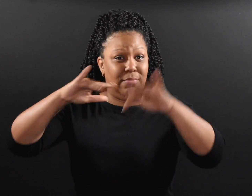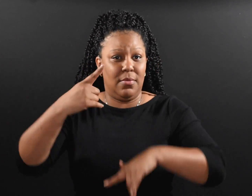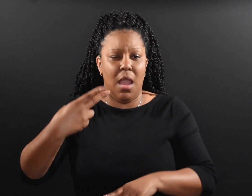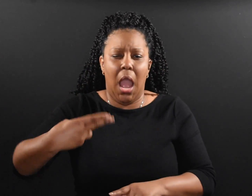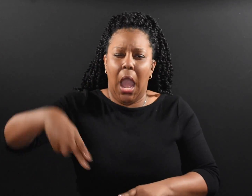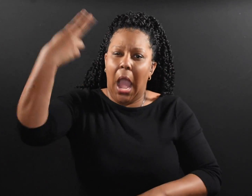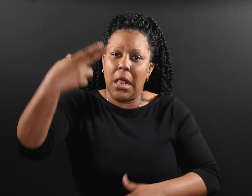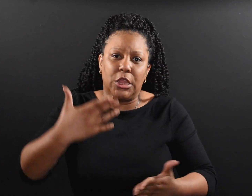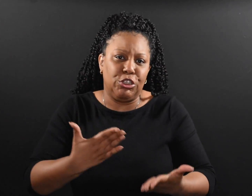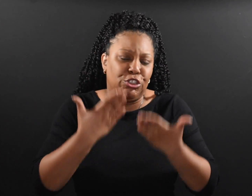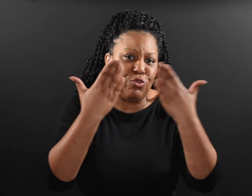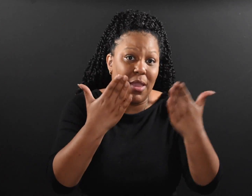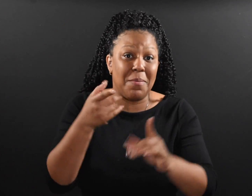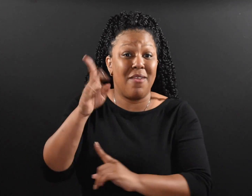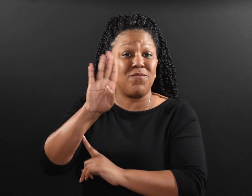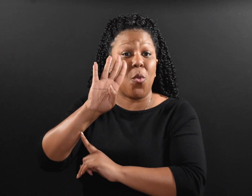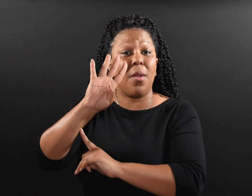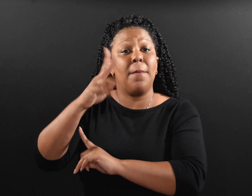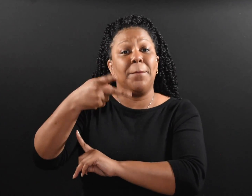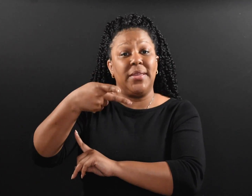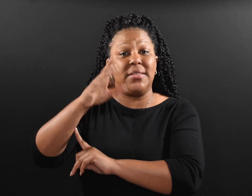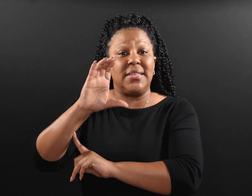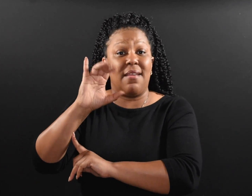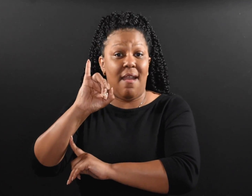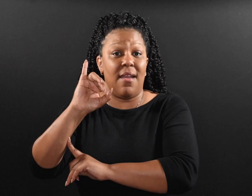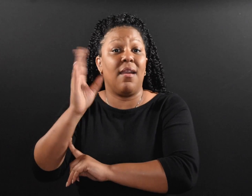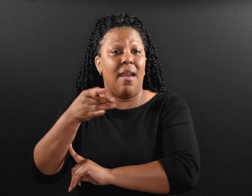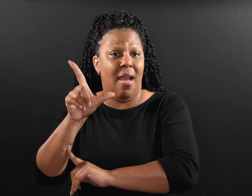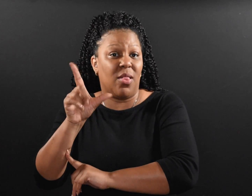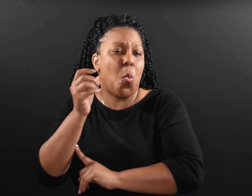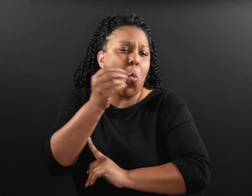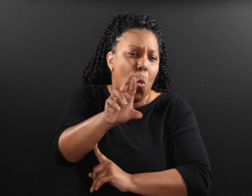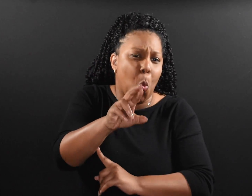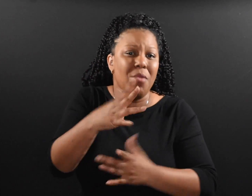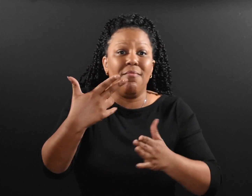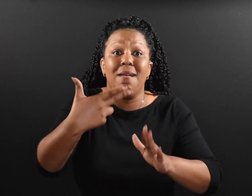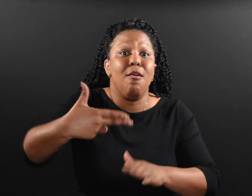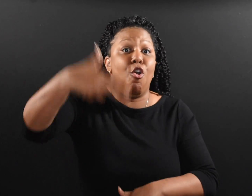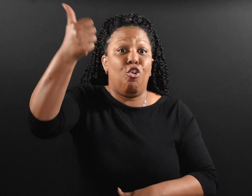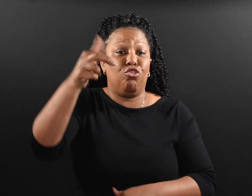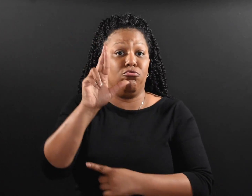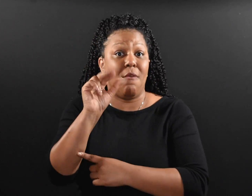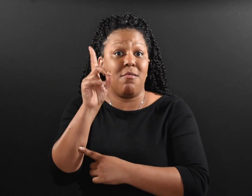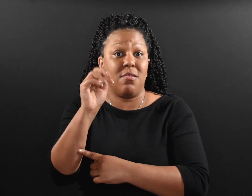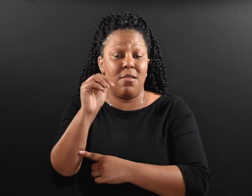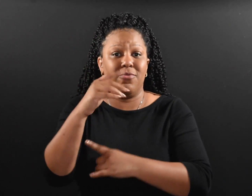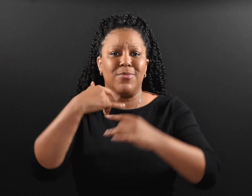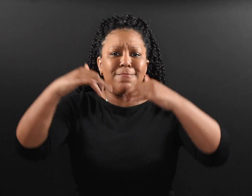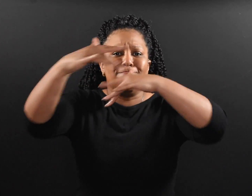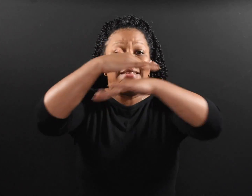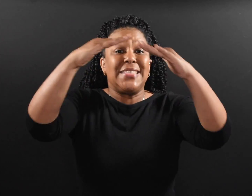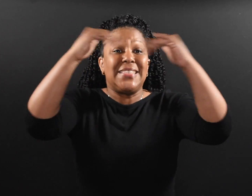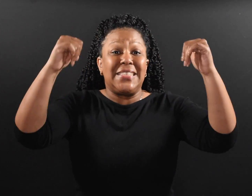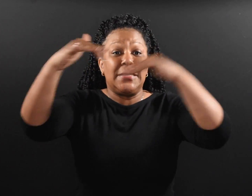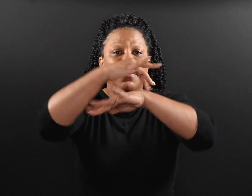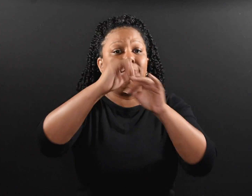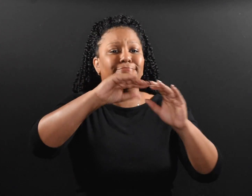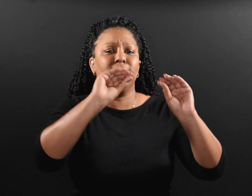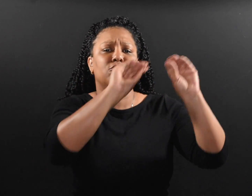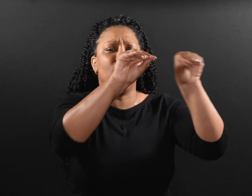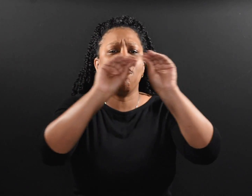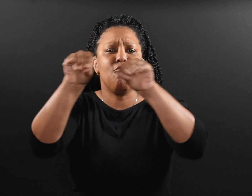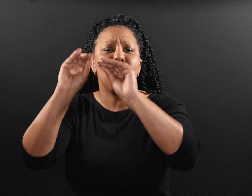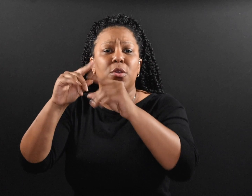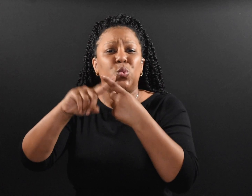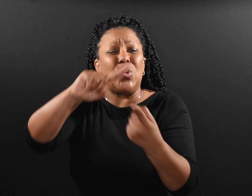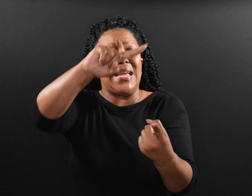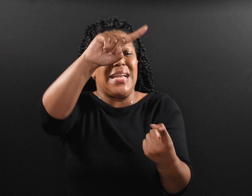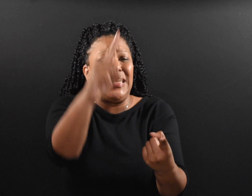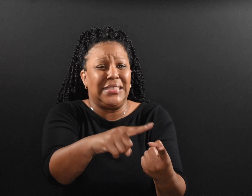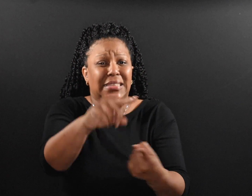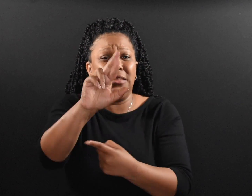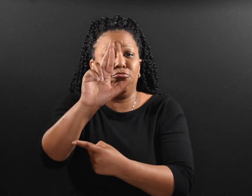It is highly recommended at 4 pCi/L or higher a radon mitigation system is installed to reduce